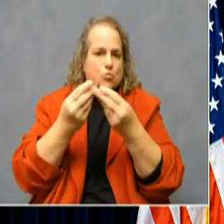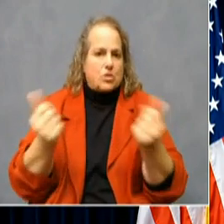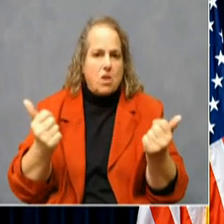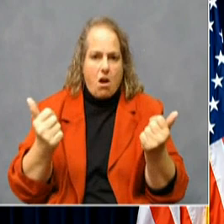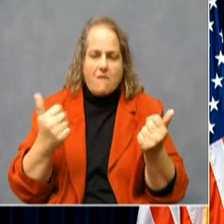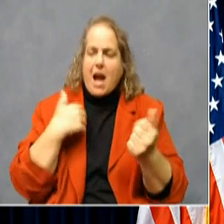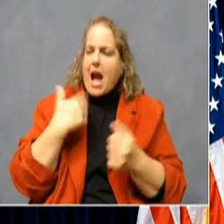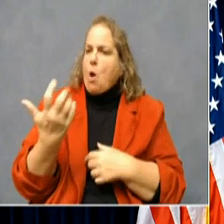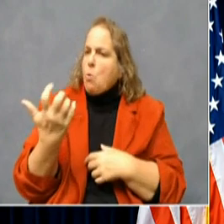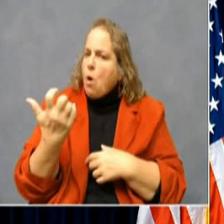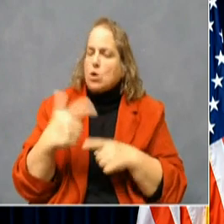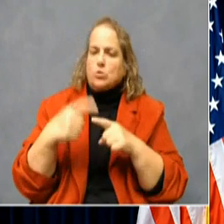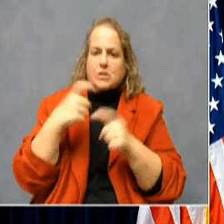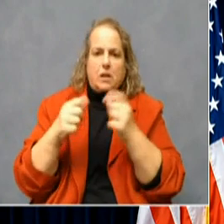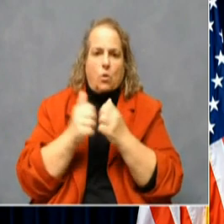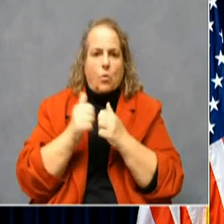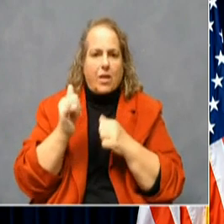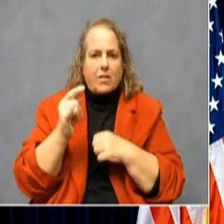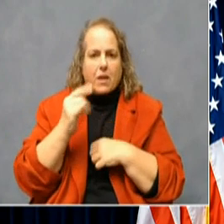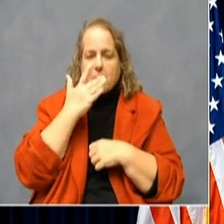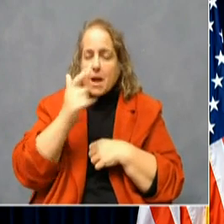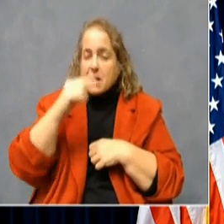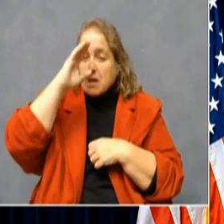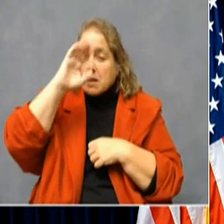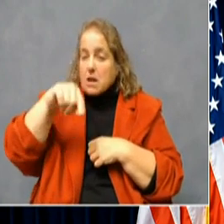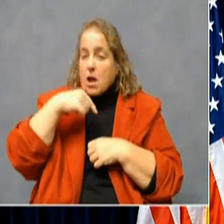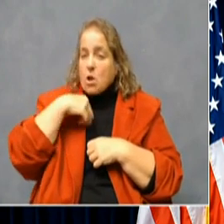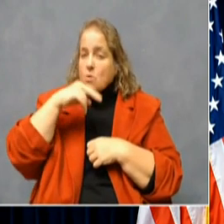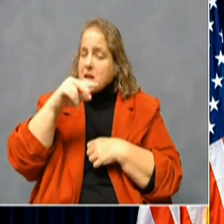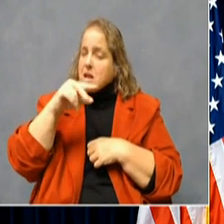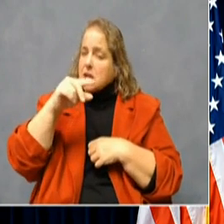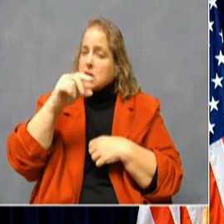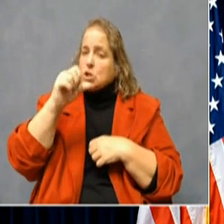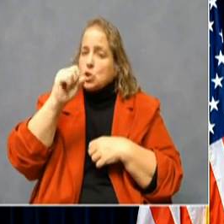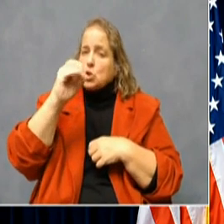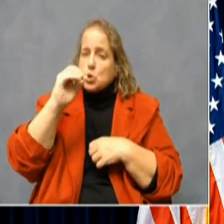also why I need you to keep fighting because their folks in long term care